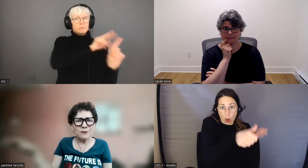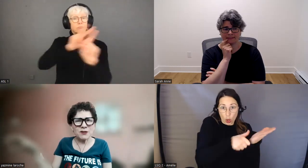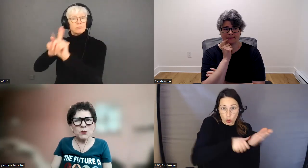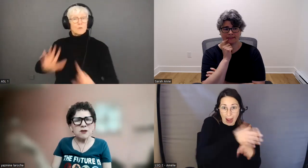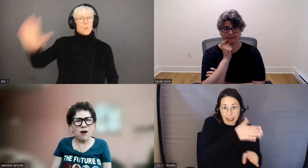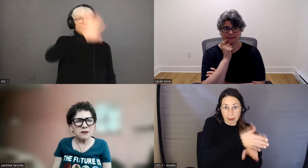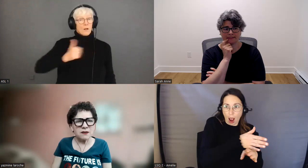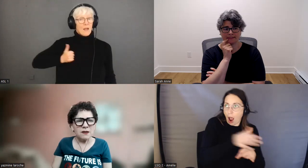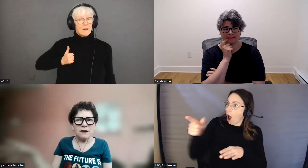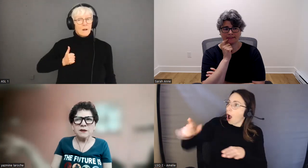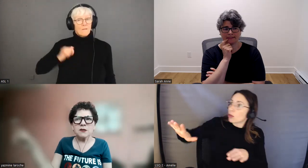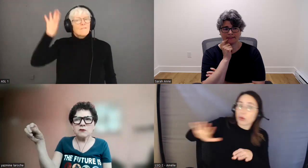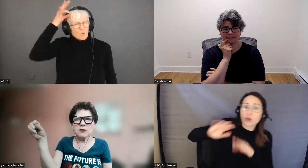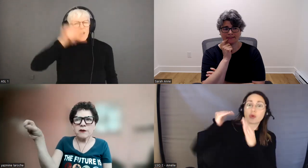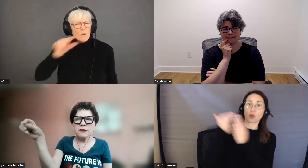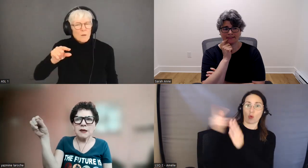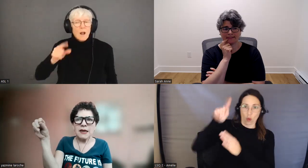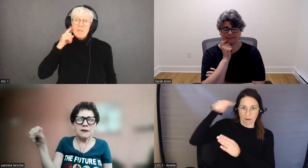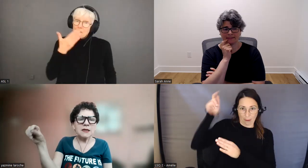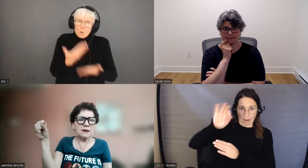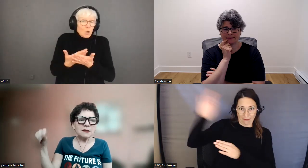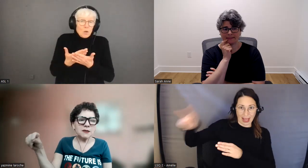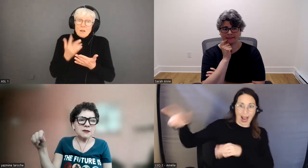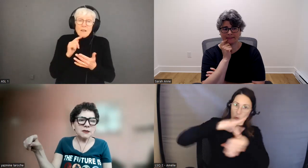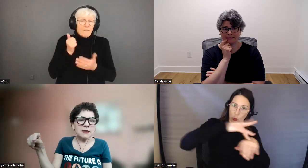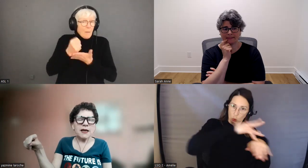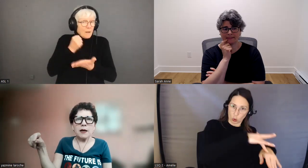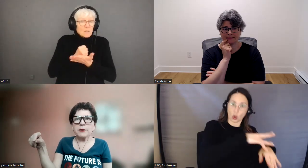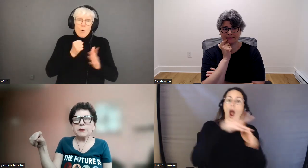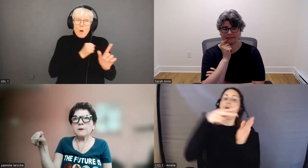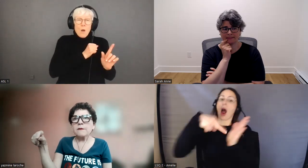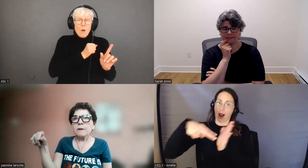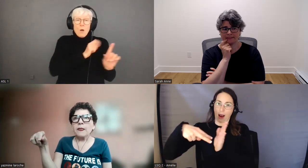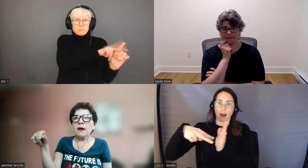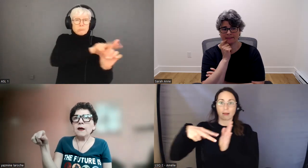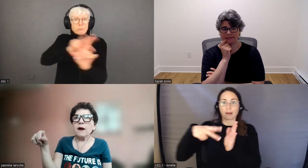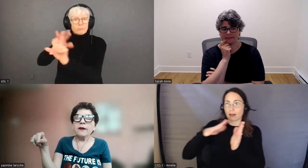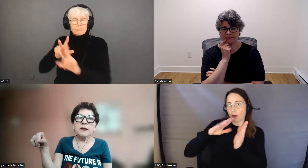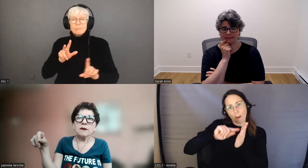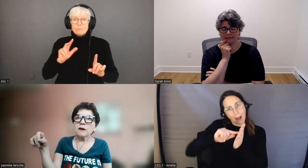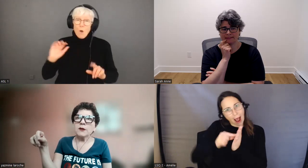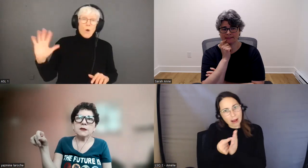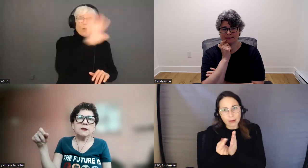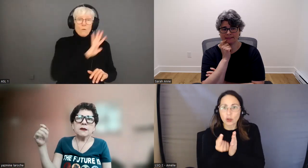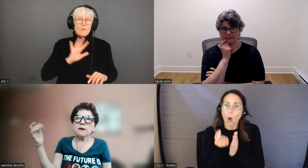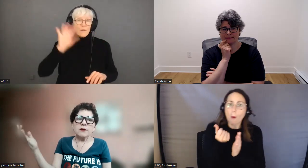that would do a lot to start to get that consistency to happen uh I think we still need a lot of